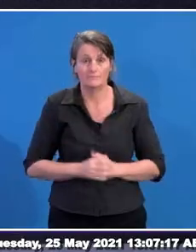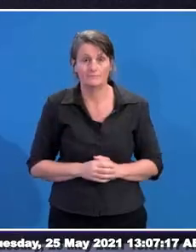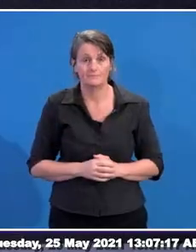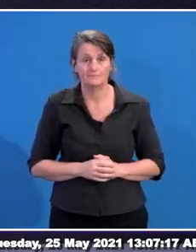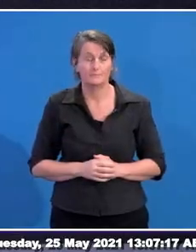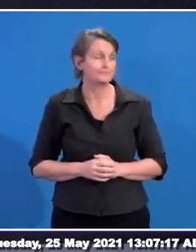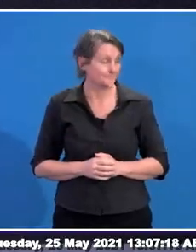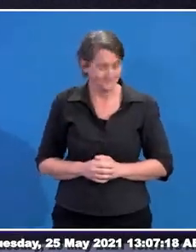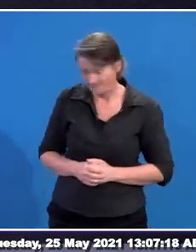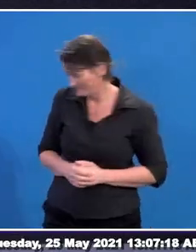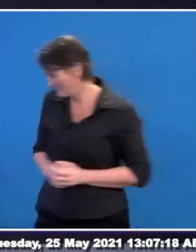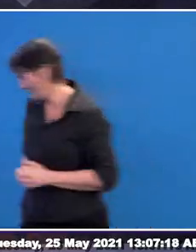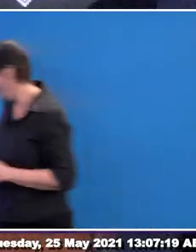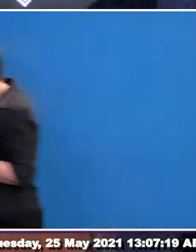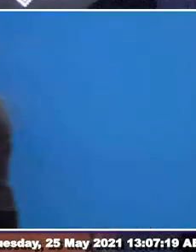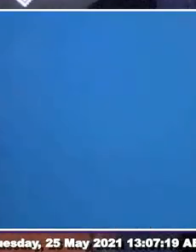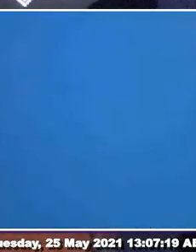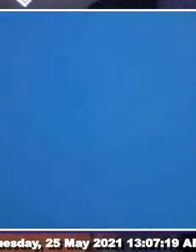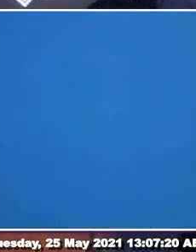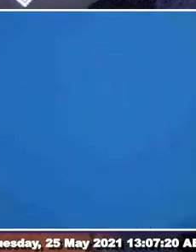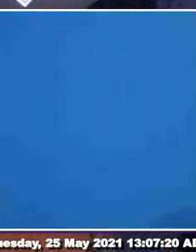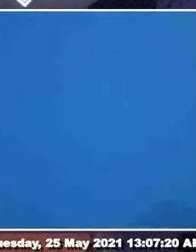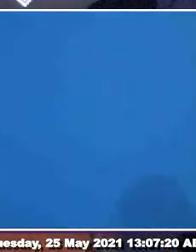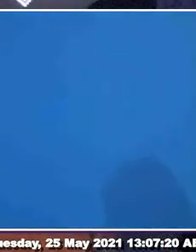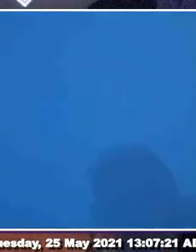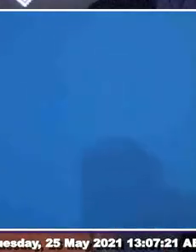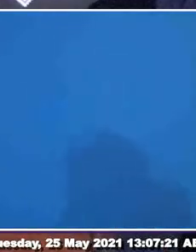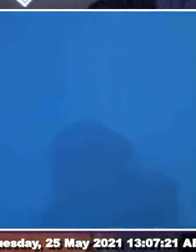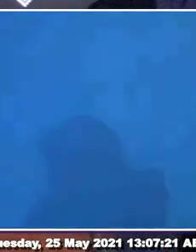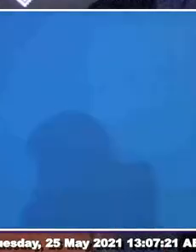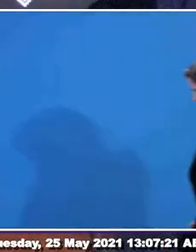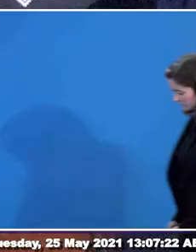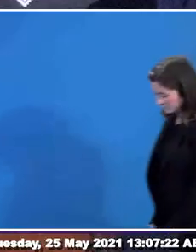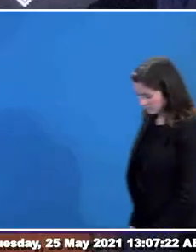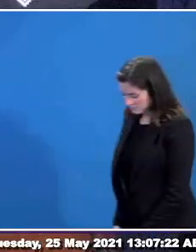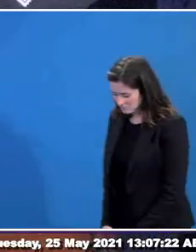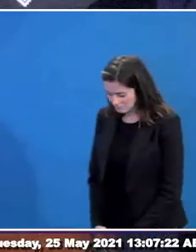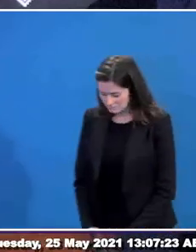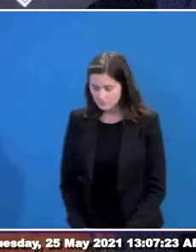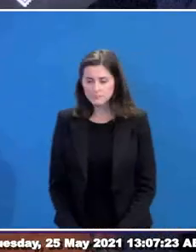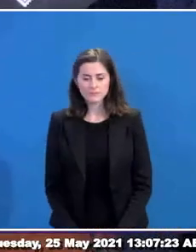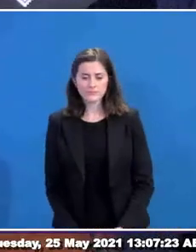Can I finally ask you, what is your hope for Carl and what is your hope